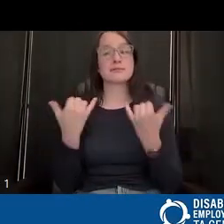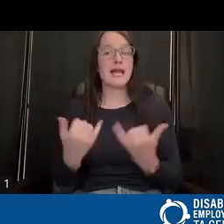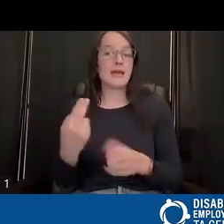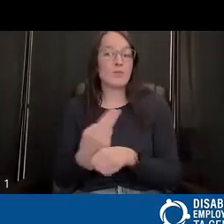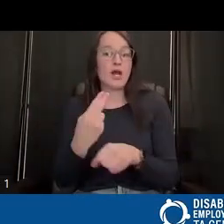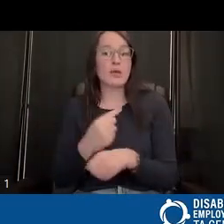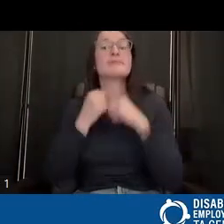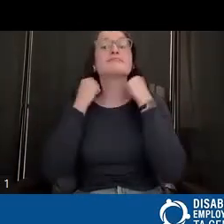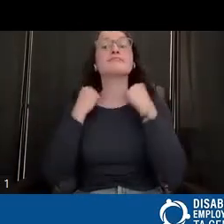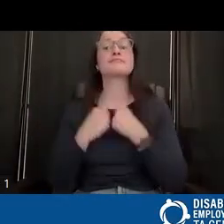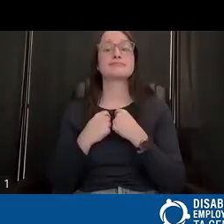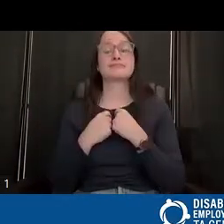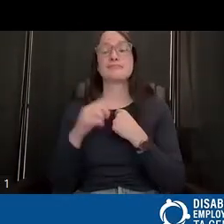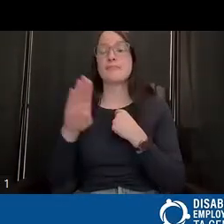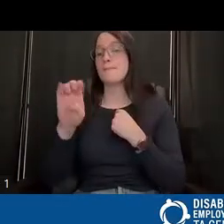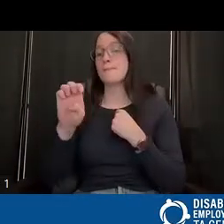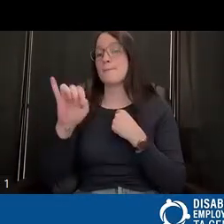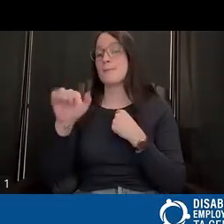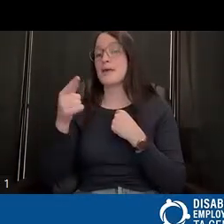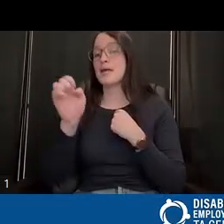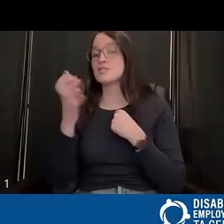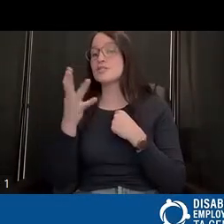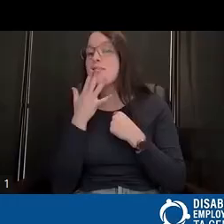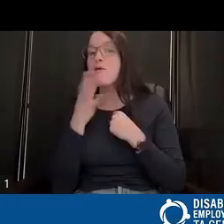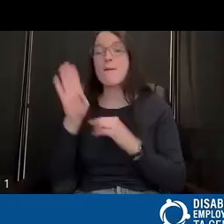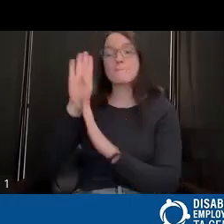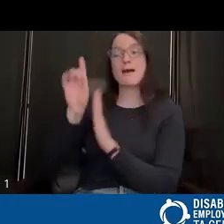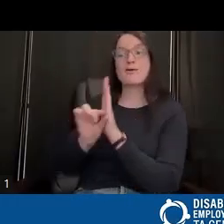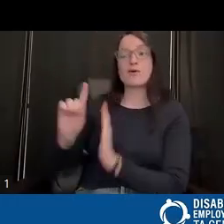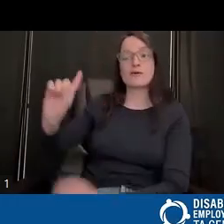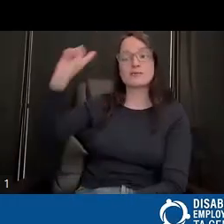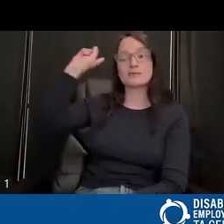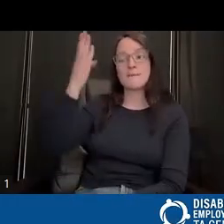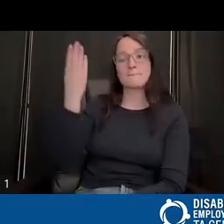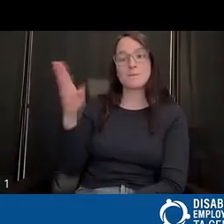a blue virtual background. We are so excited to have you join us for today's webinar which